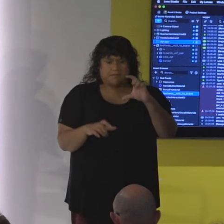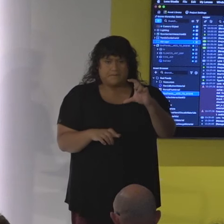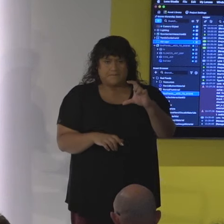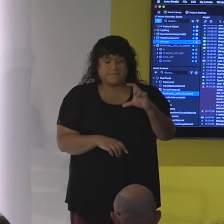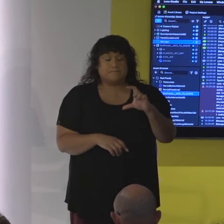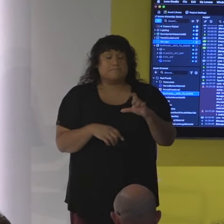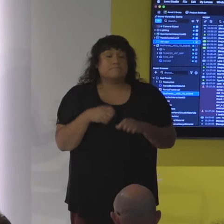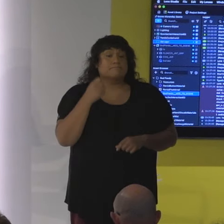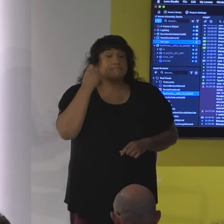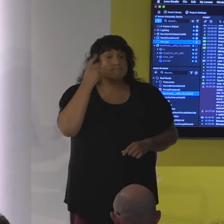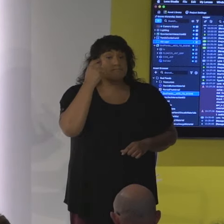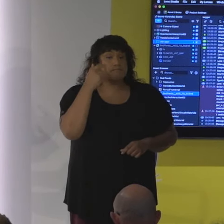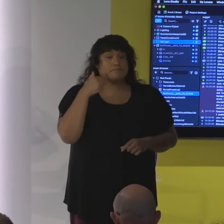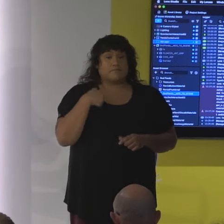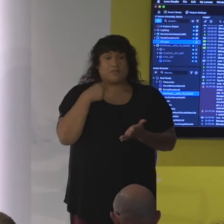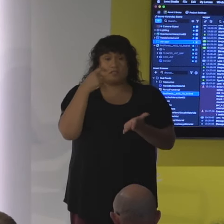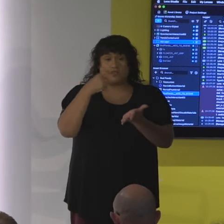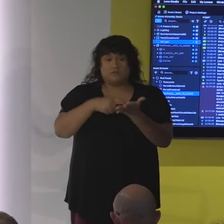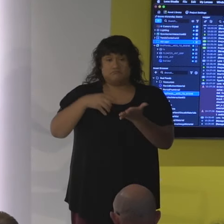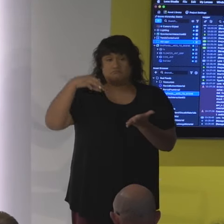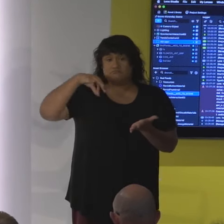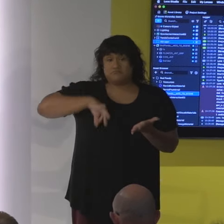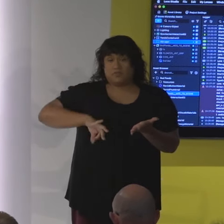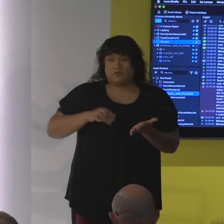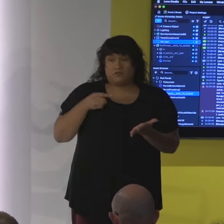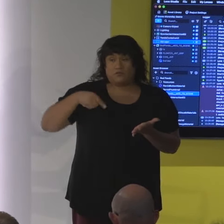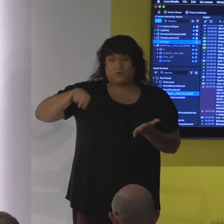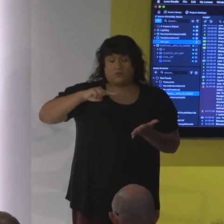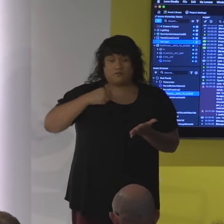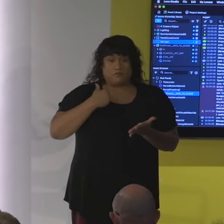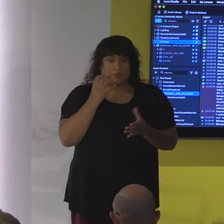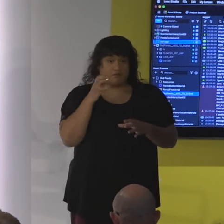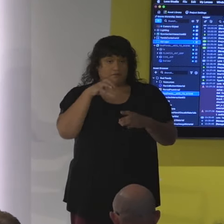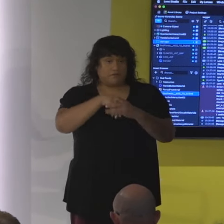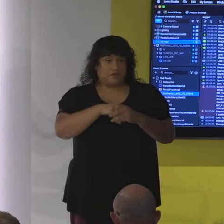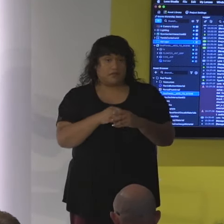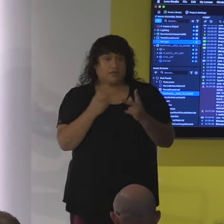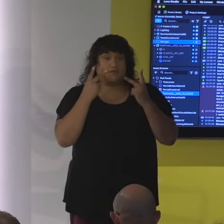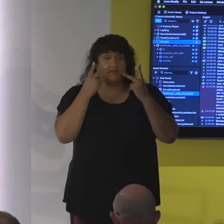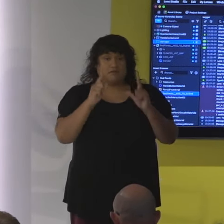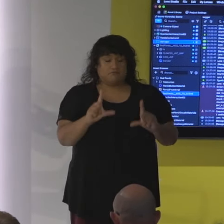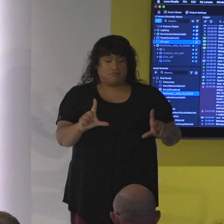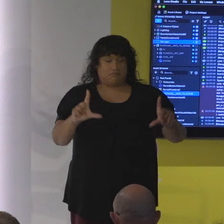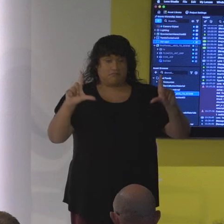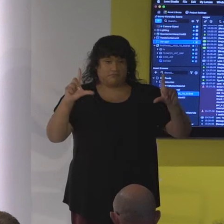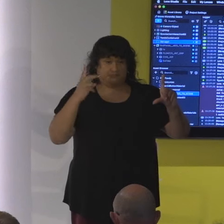What I find is useful is you want it to be in the field of view, but not occlude, like colliding